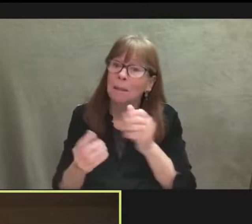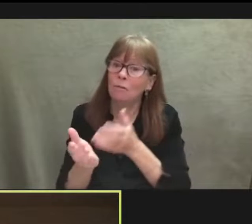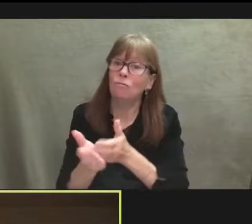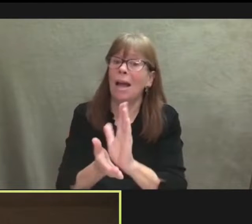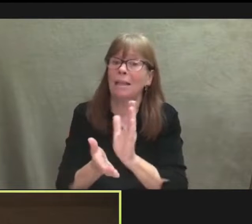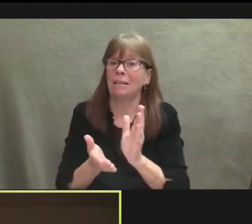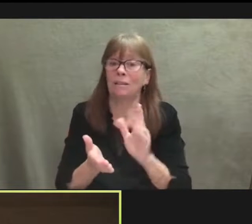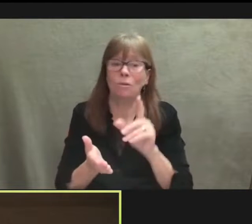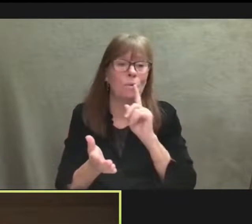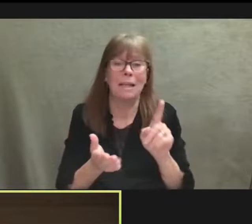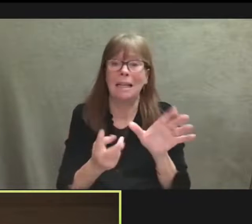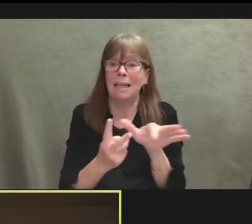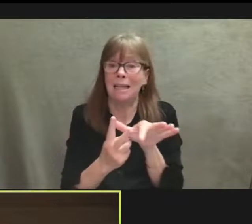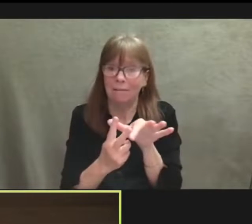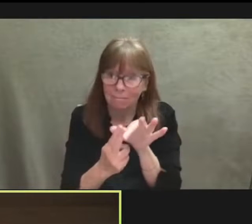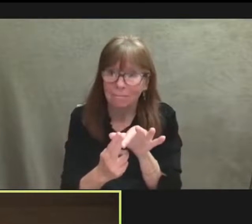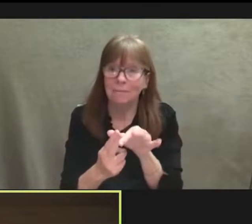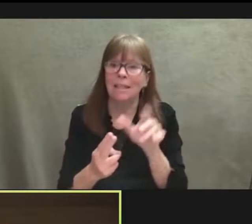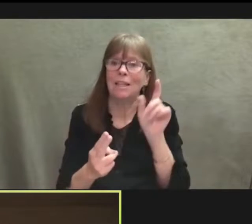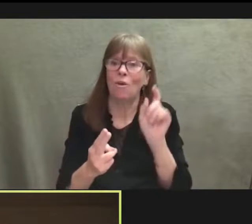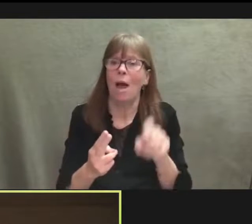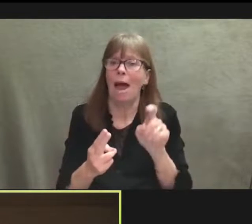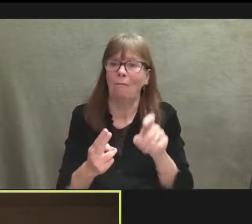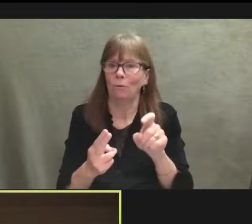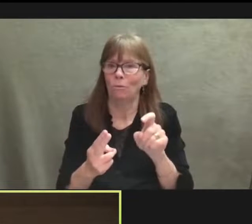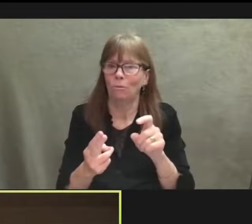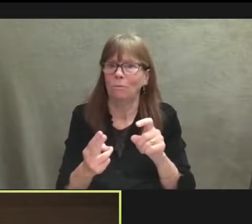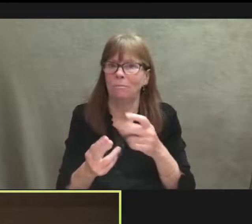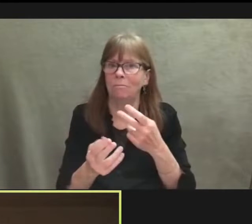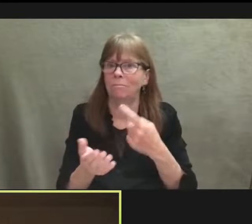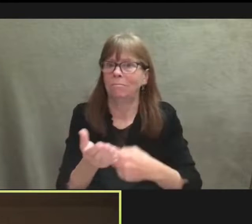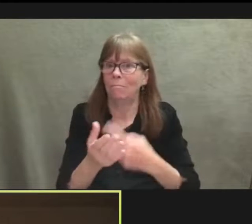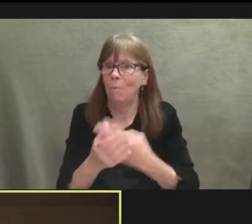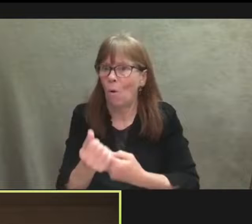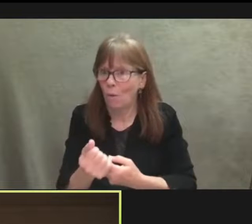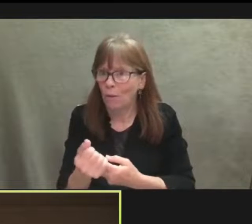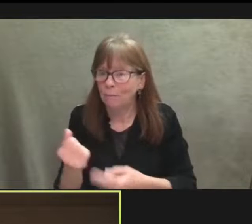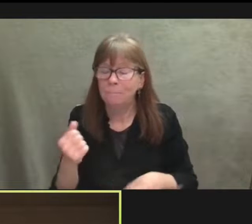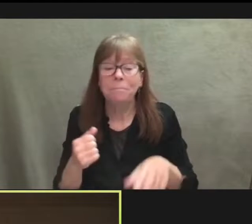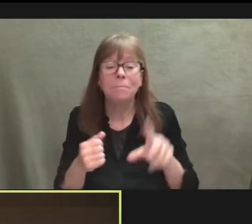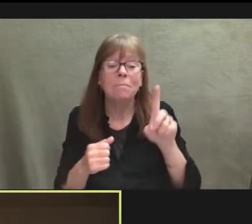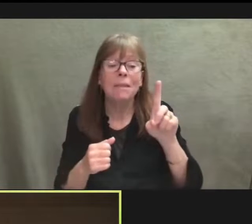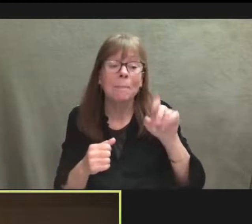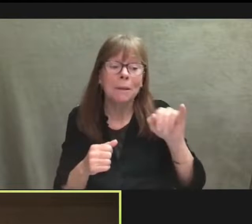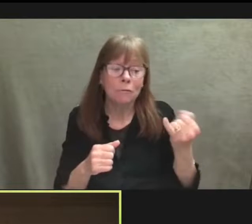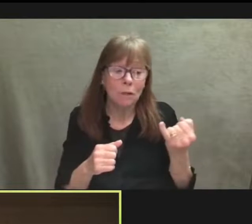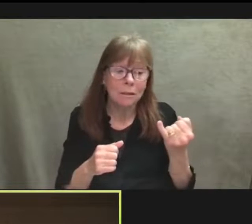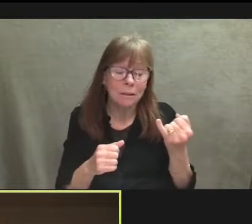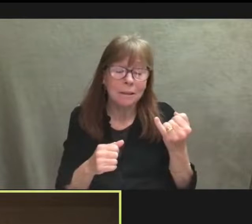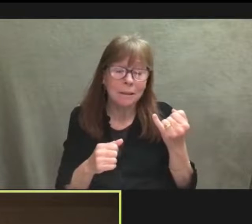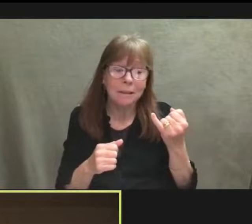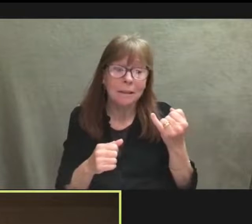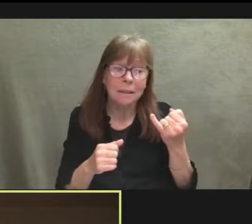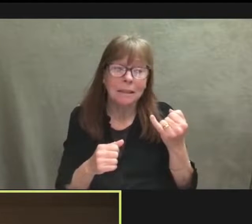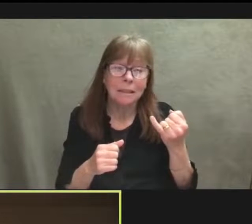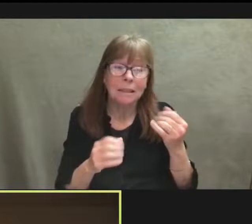So that’s been happening a lot lately. Disability justice has become more volatile and more